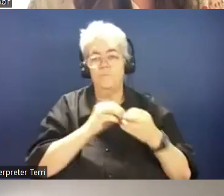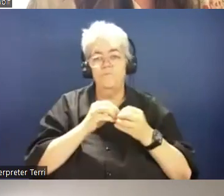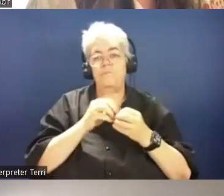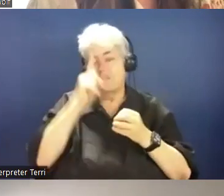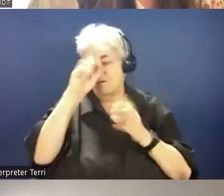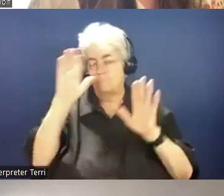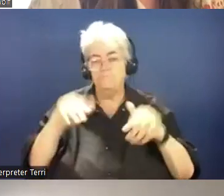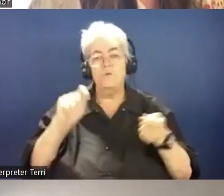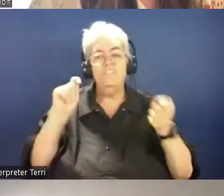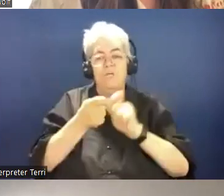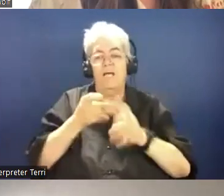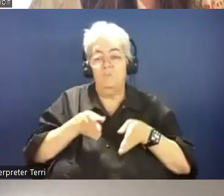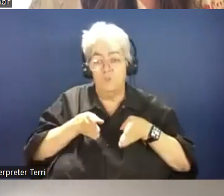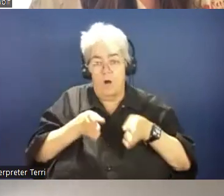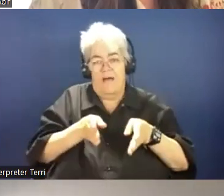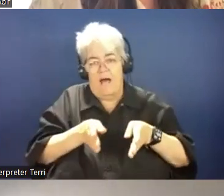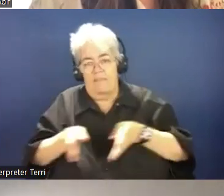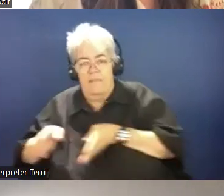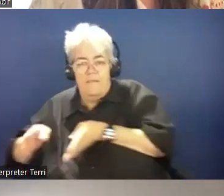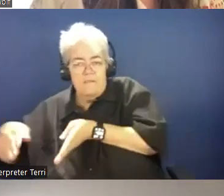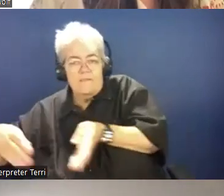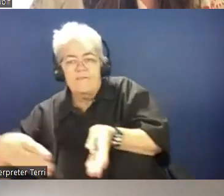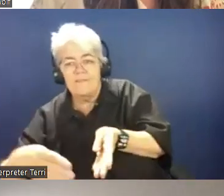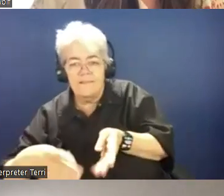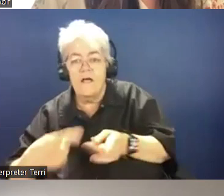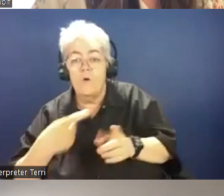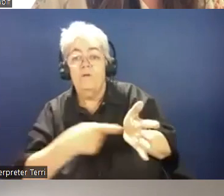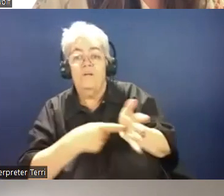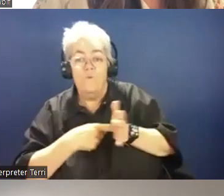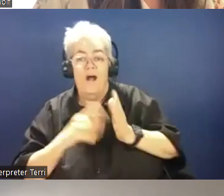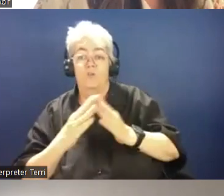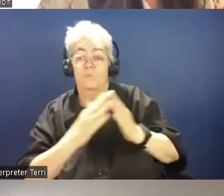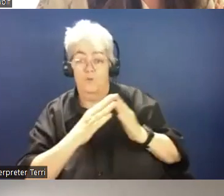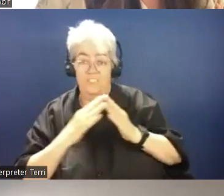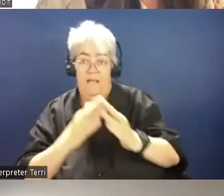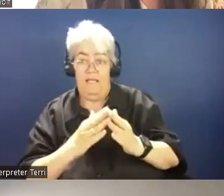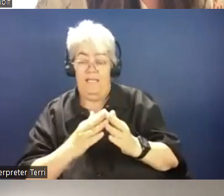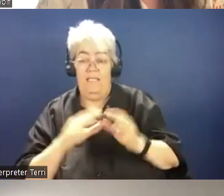We required that the municipalities basically does everything that the